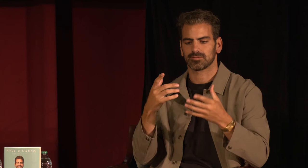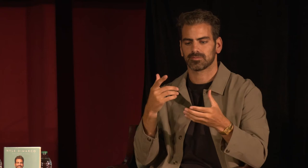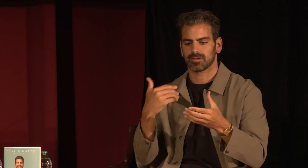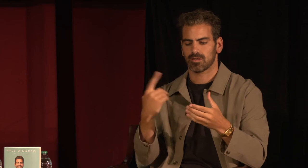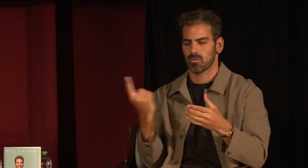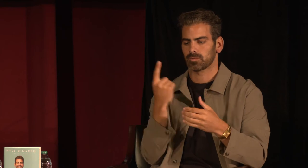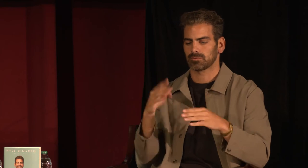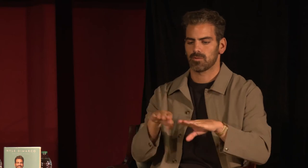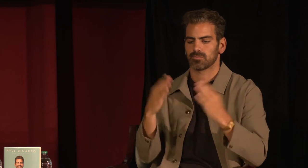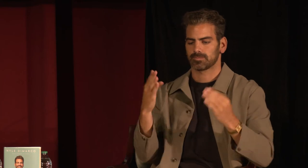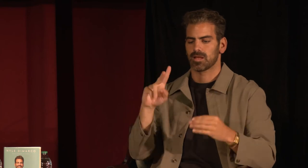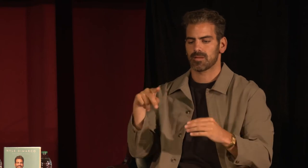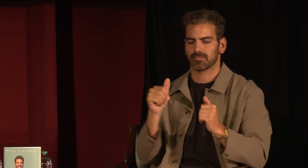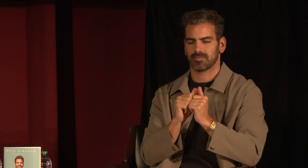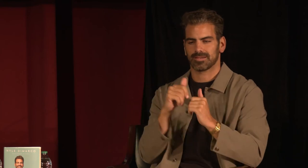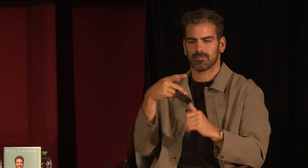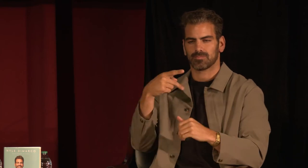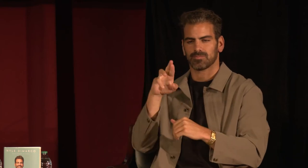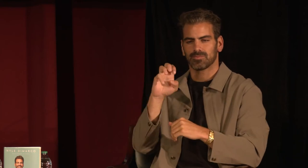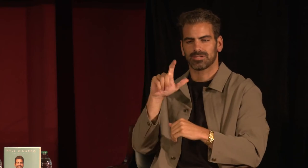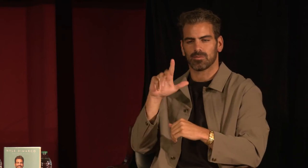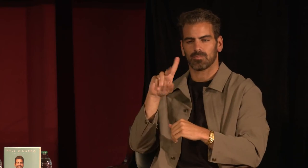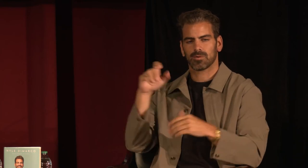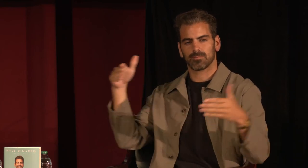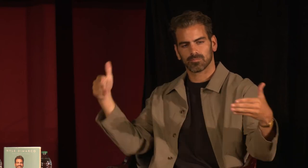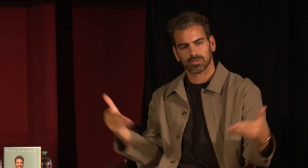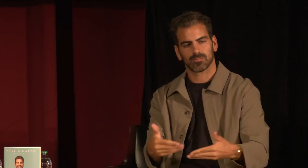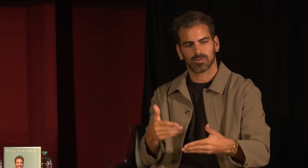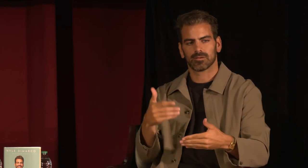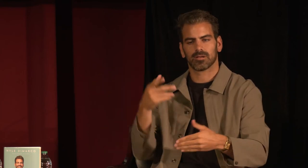So in telling my story, I always open up